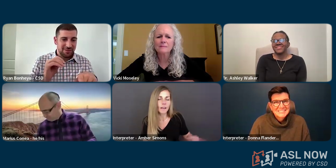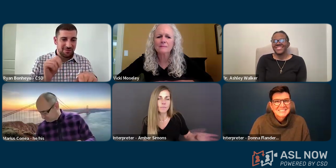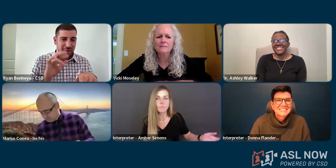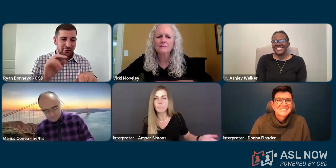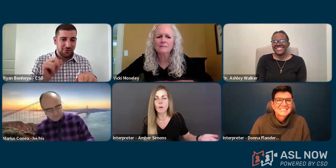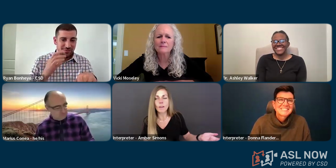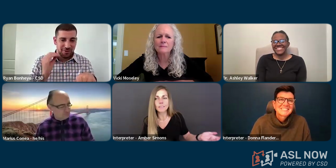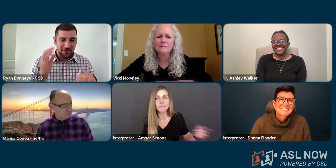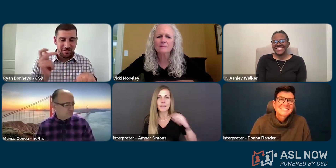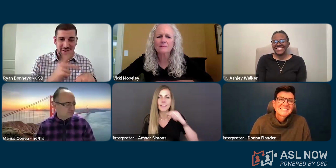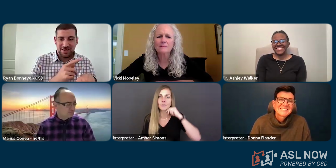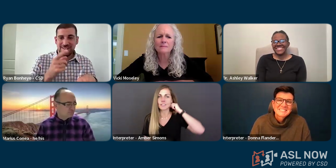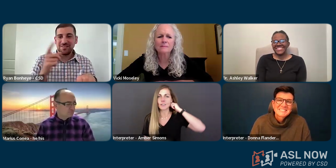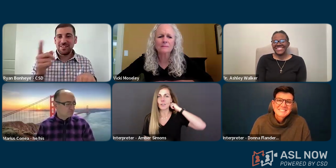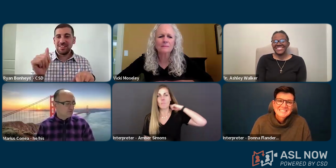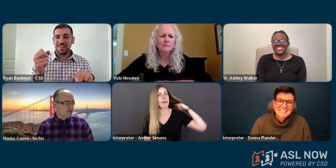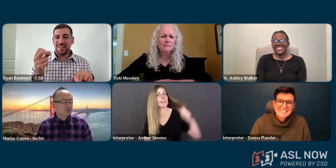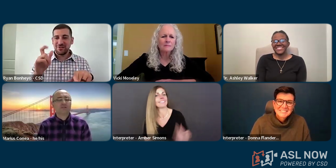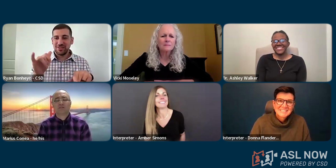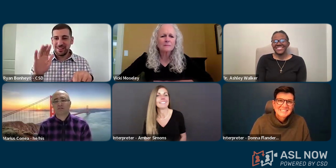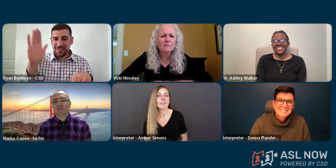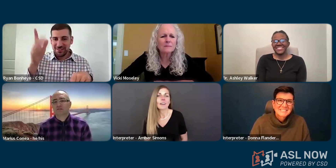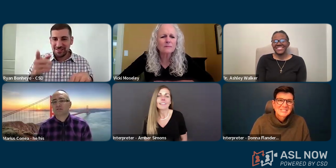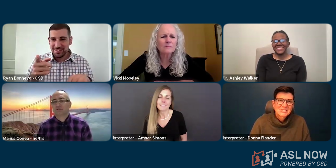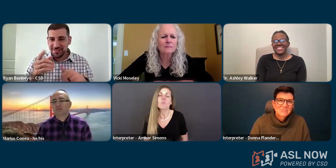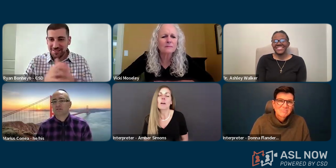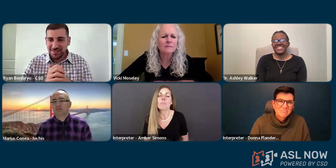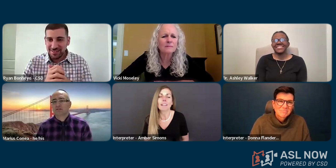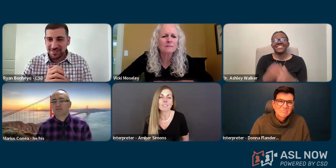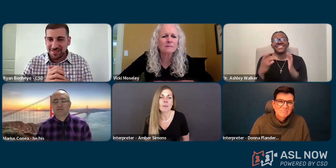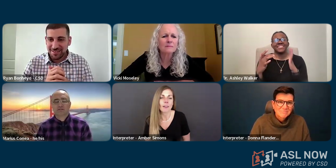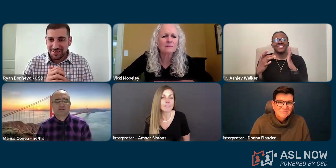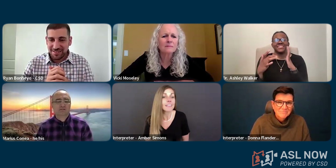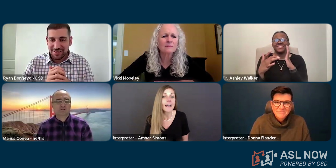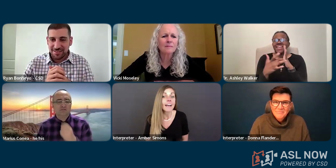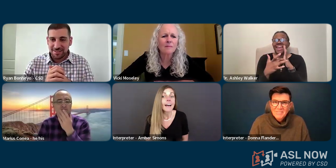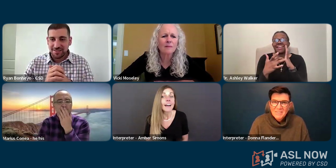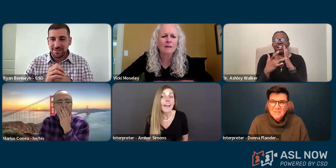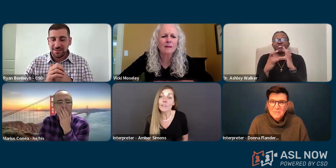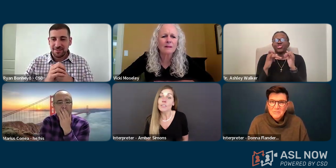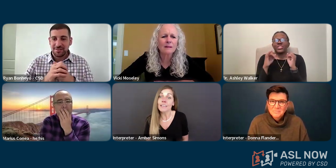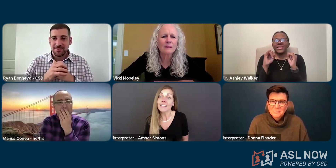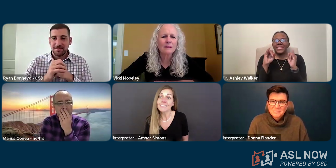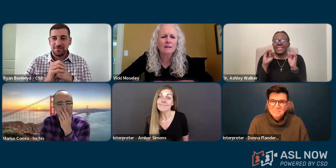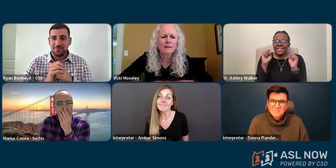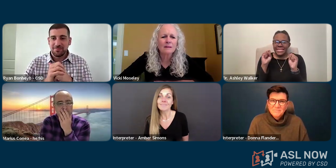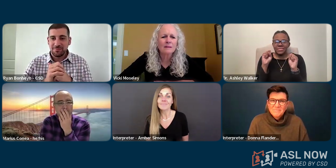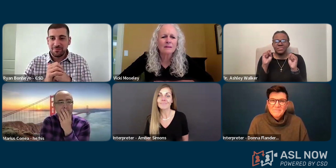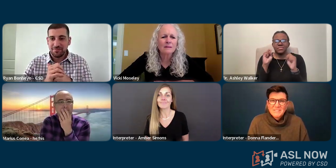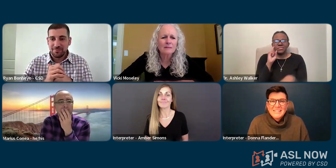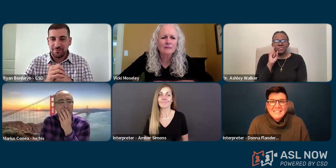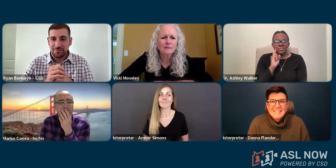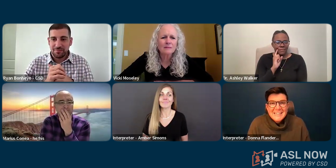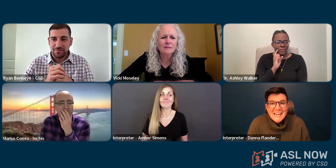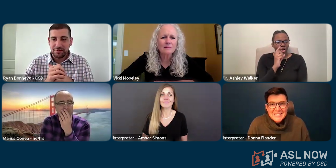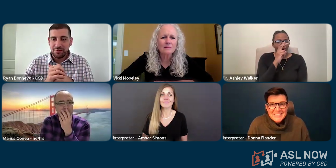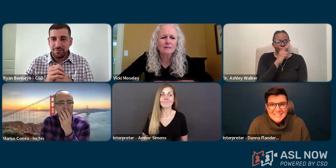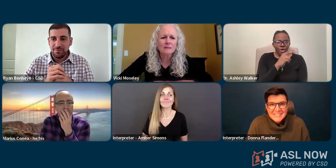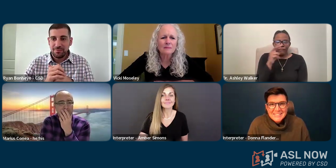Go on to somebody else and it'll come back, Ryan says. We'll come back to Morris. Ashley Yes.